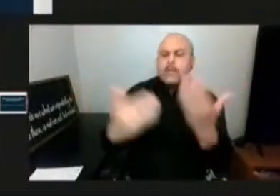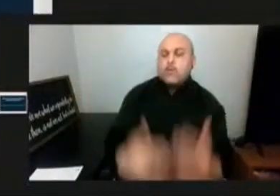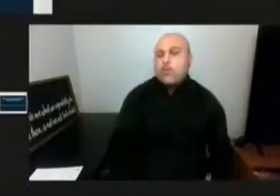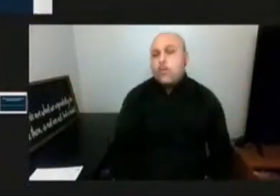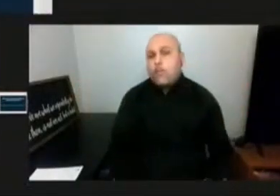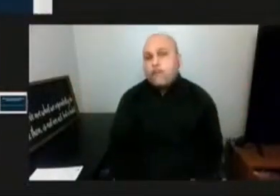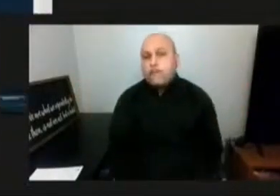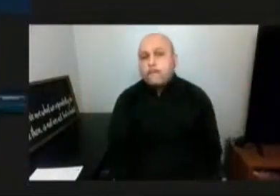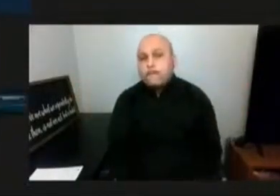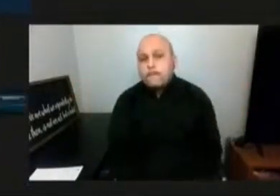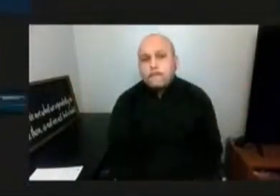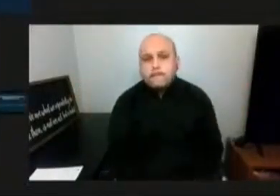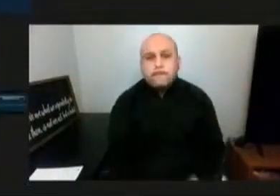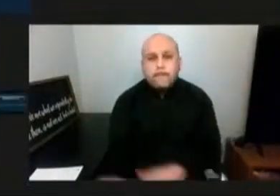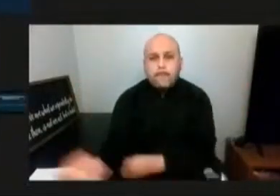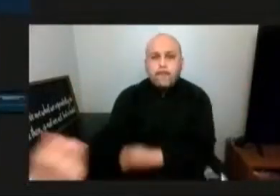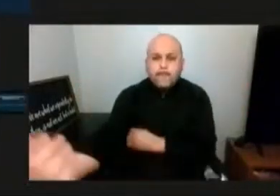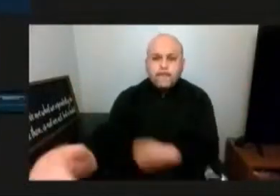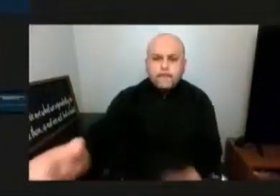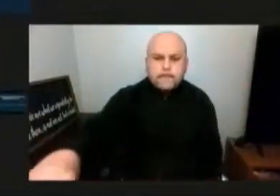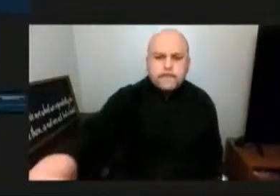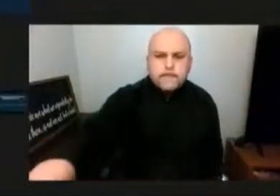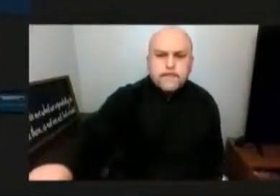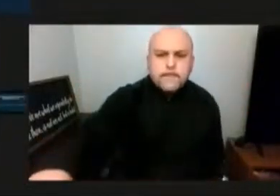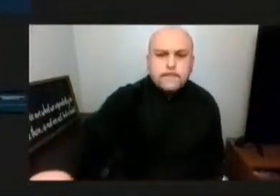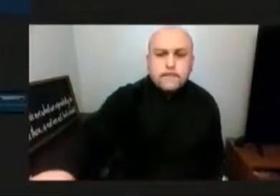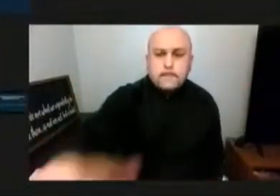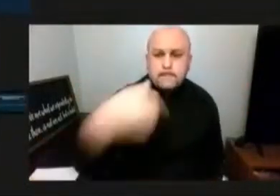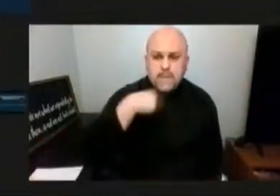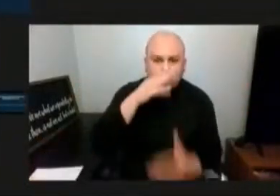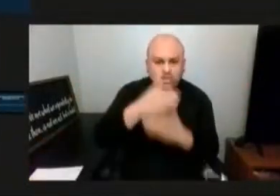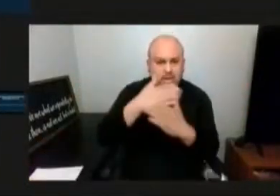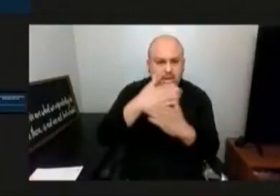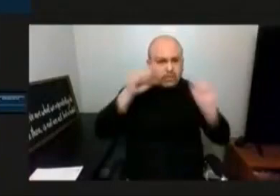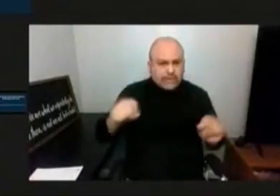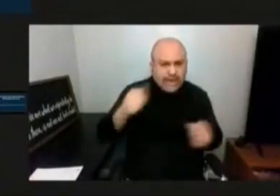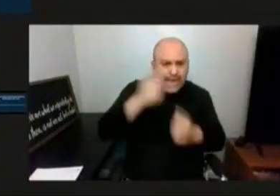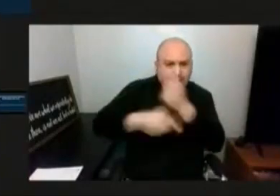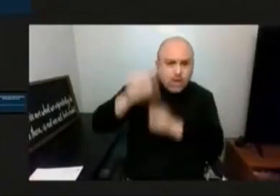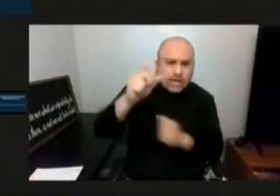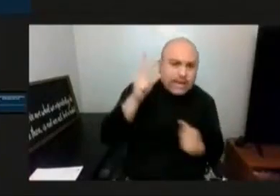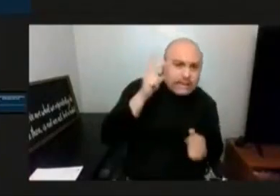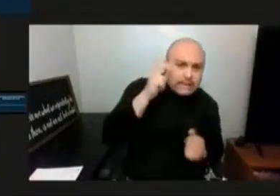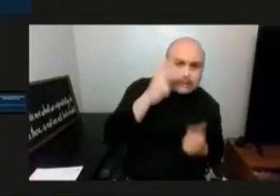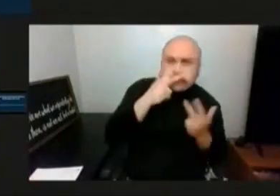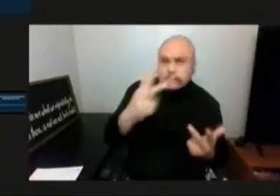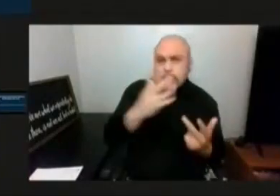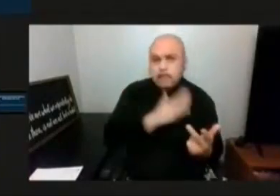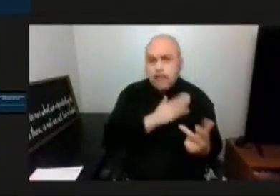Can everyone see my screen? Okay. Marcella Nunez-Smith: Yes, we do. Arthur Evans: Okay.